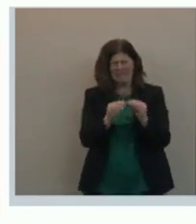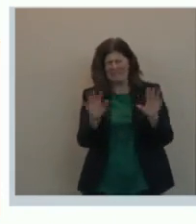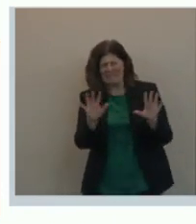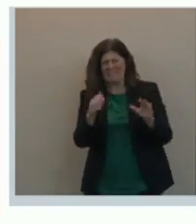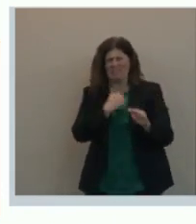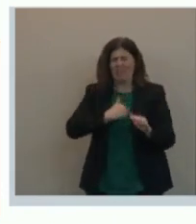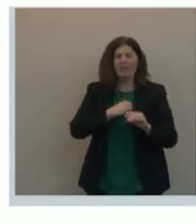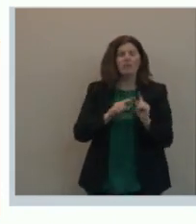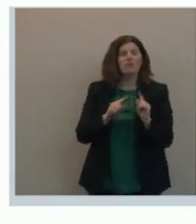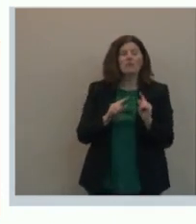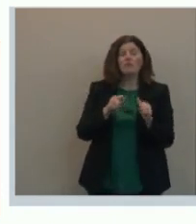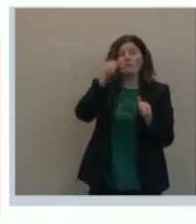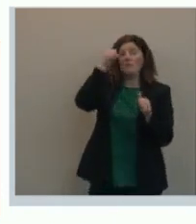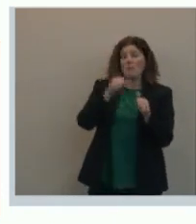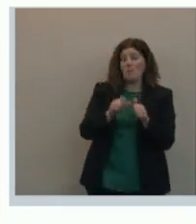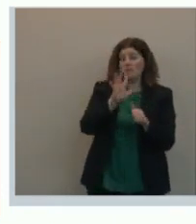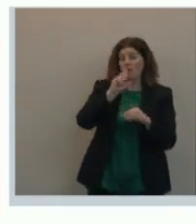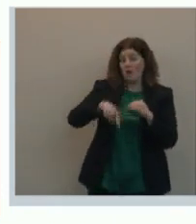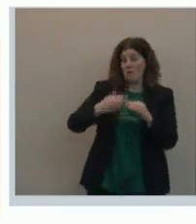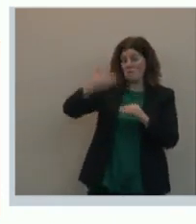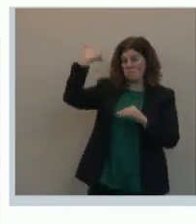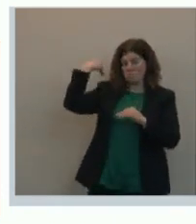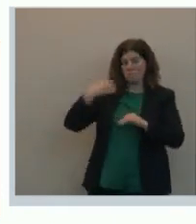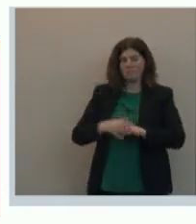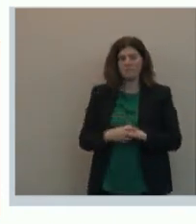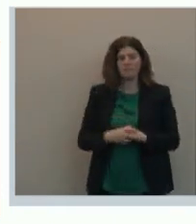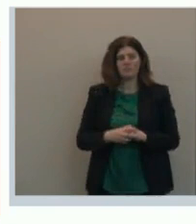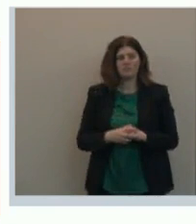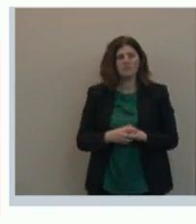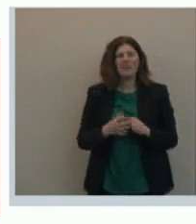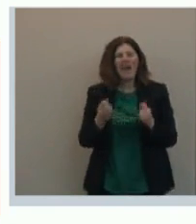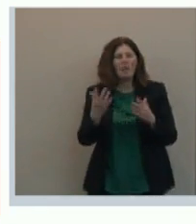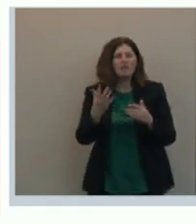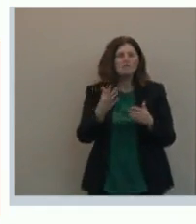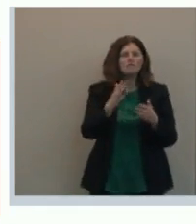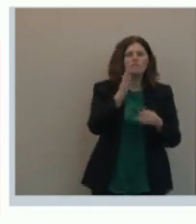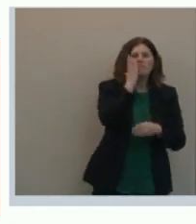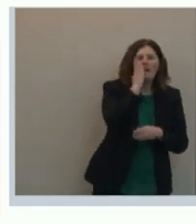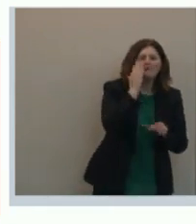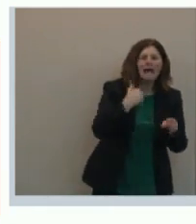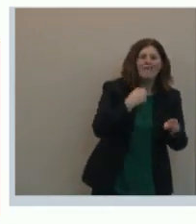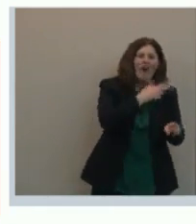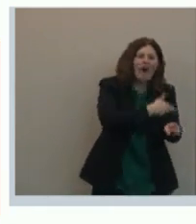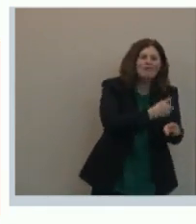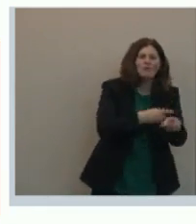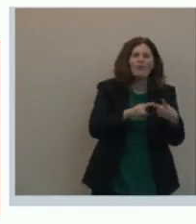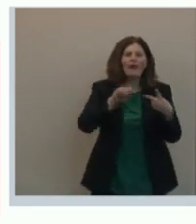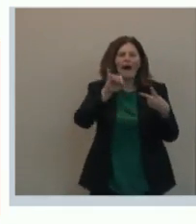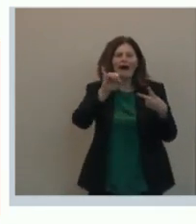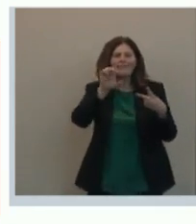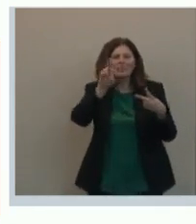ON THE NEXT SLIDE, A LITTLE SOMETH OF A COMPLICATED GRAPHIC. I TRIED TO SIMPLIFY IT.